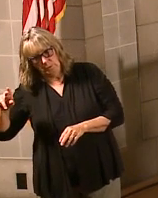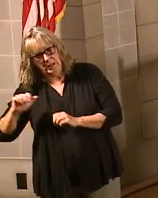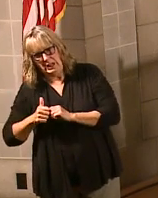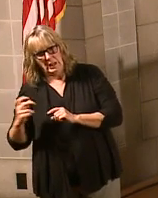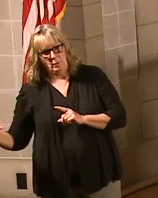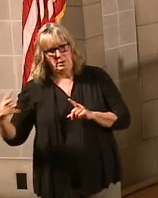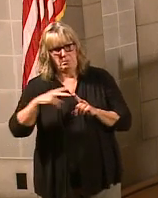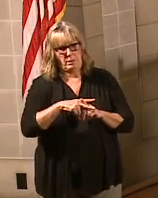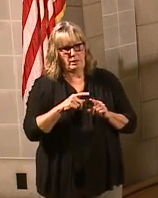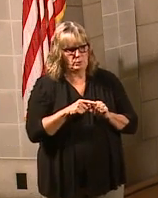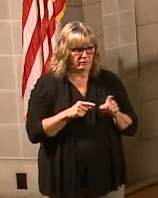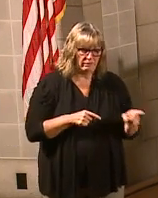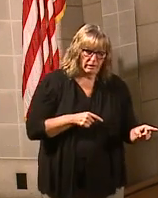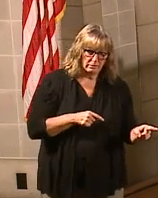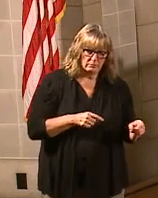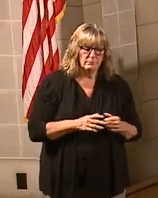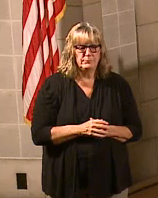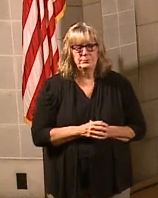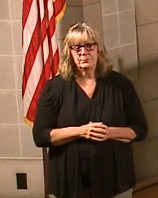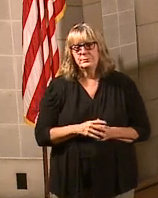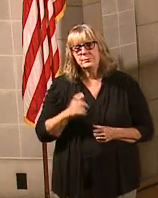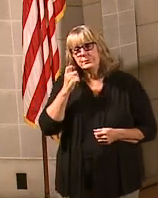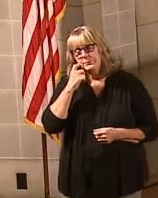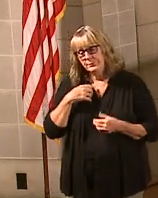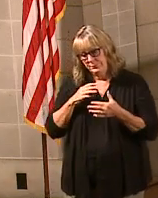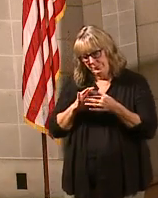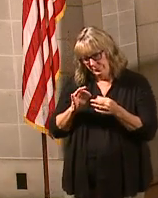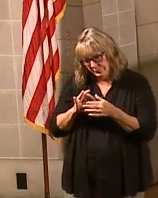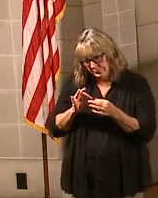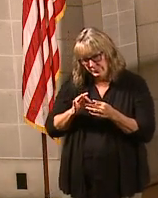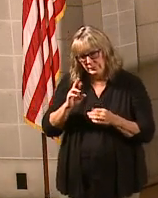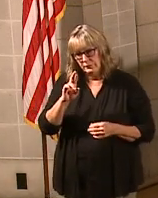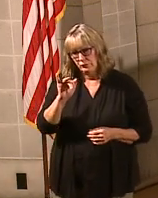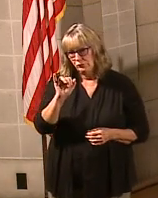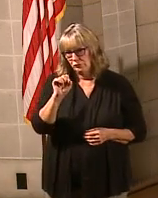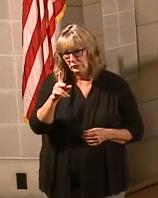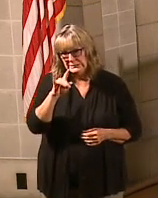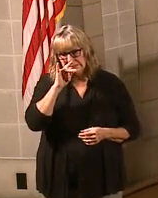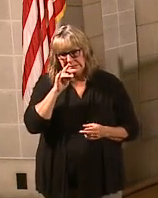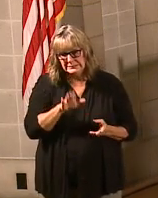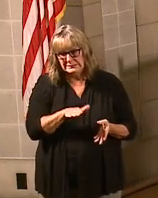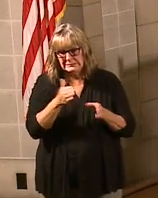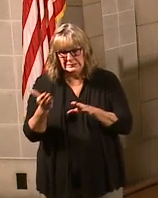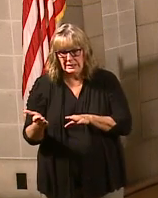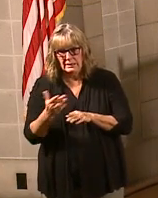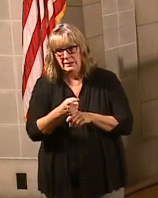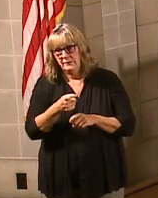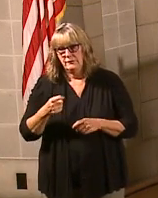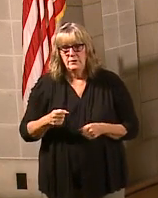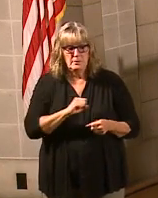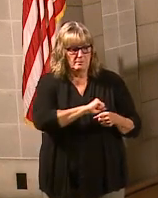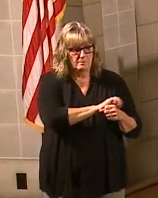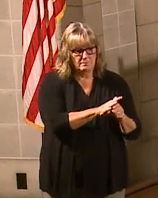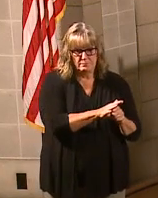THEN HOW IS THE NUMBER OF DEATHS FOR CHILDREN EVEN CLEARLY RELEVANT TO THAT?